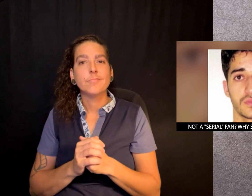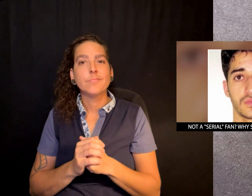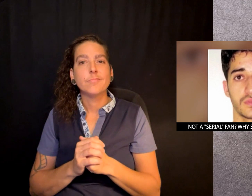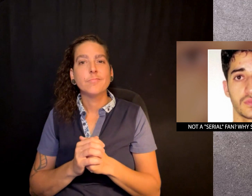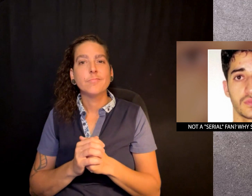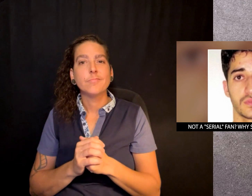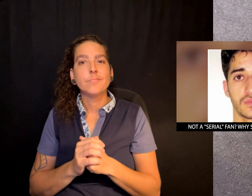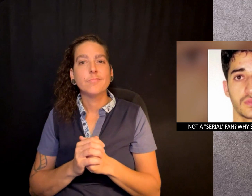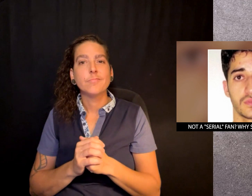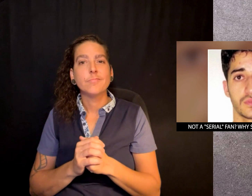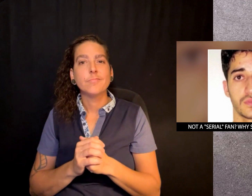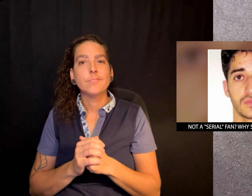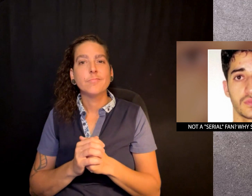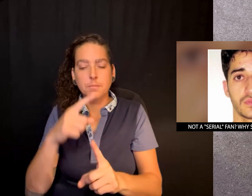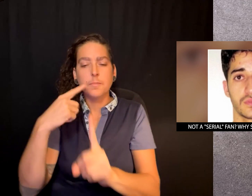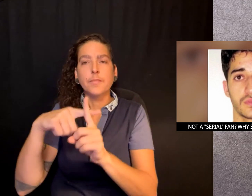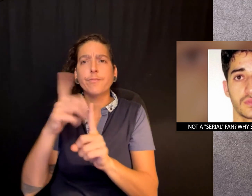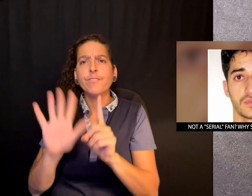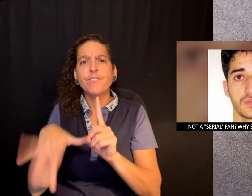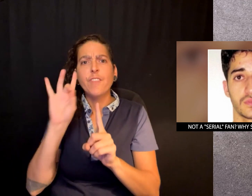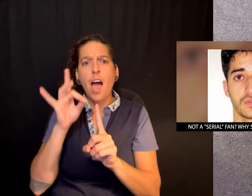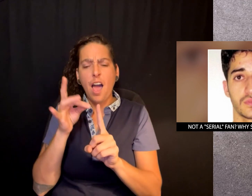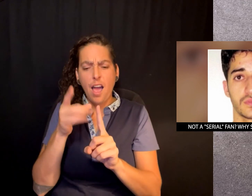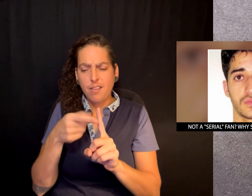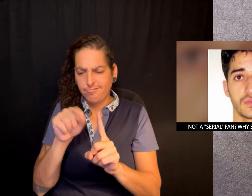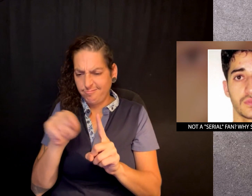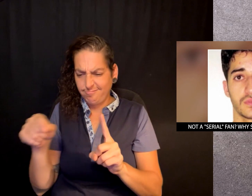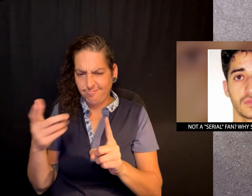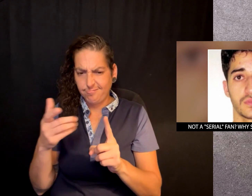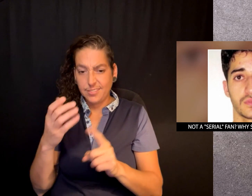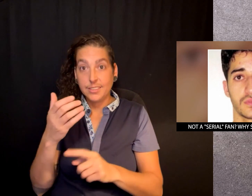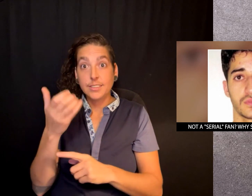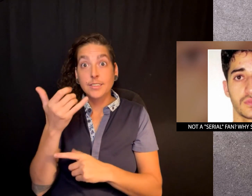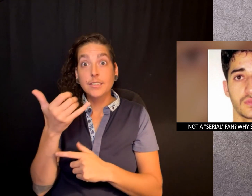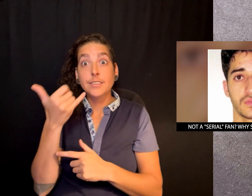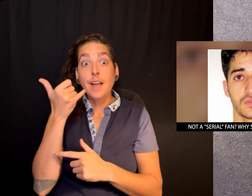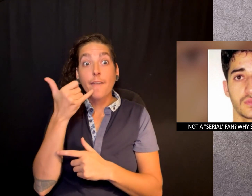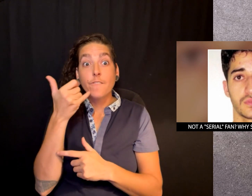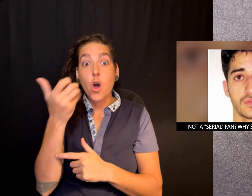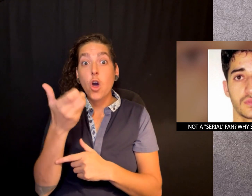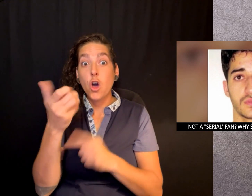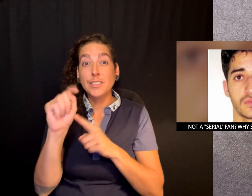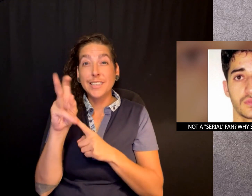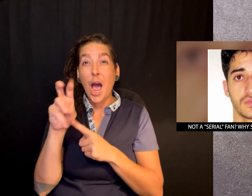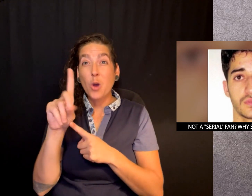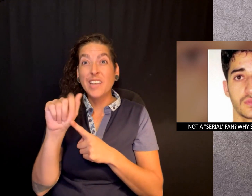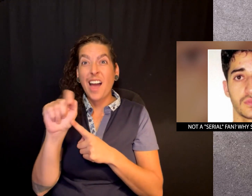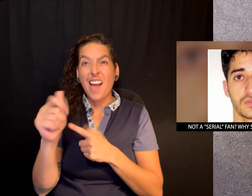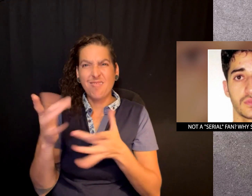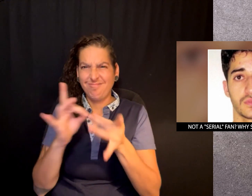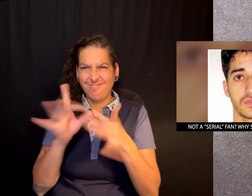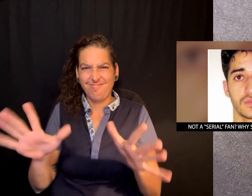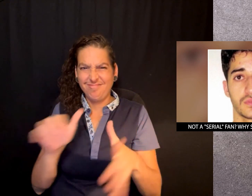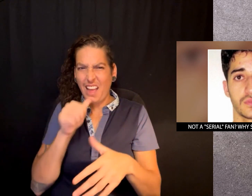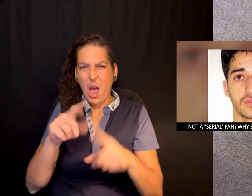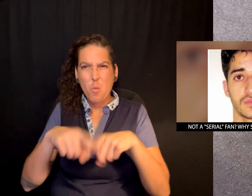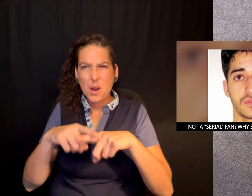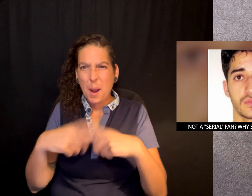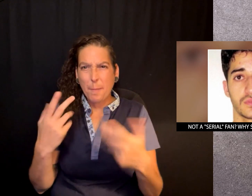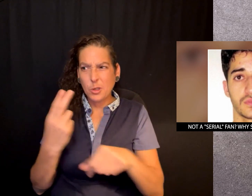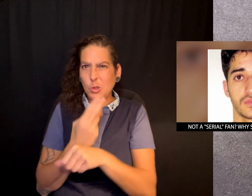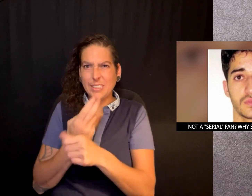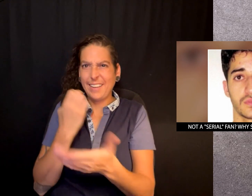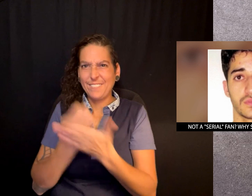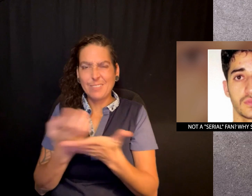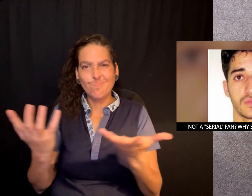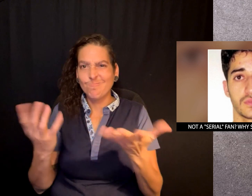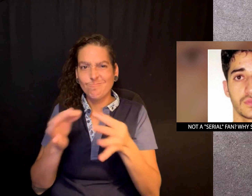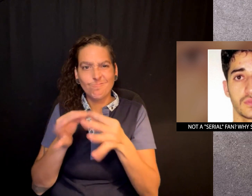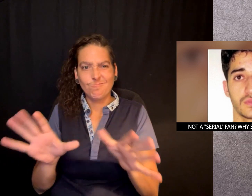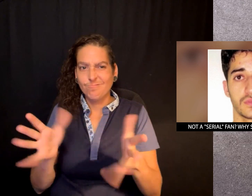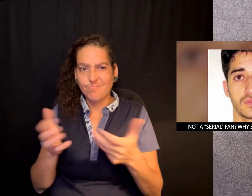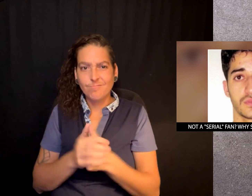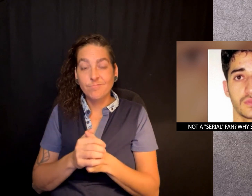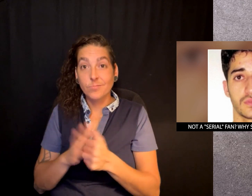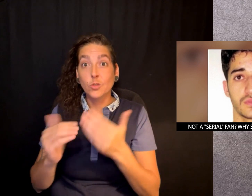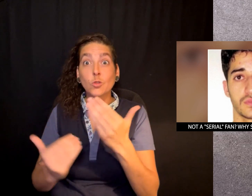the case and found unreliable cell phone tower data used as evidence new advances in DNA